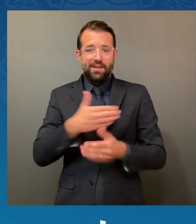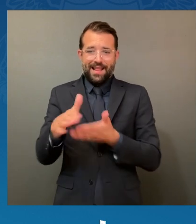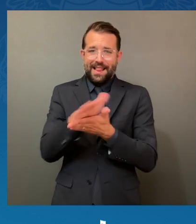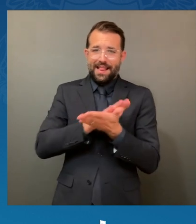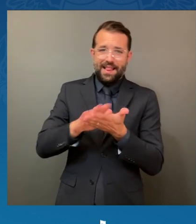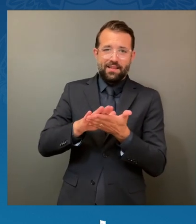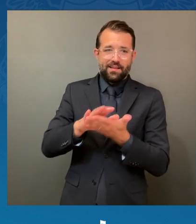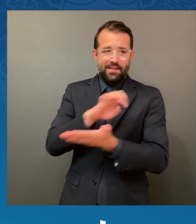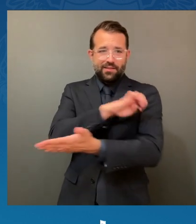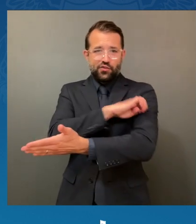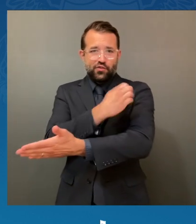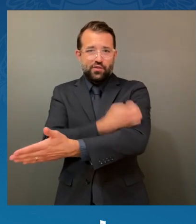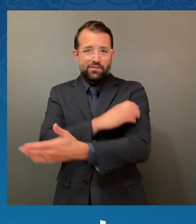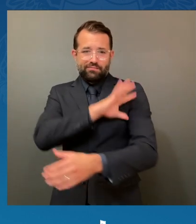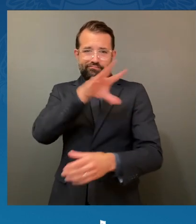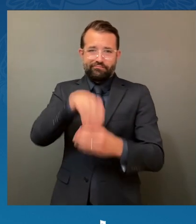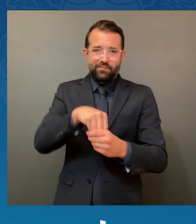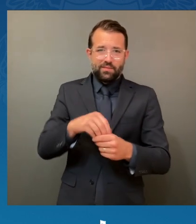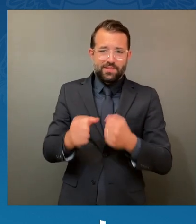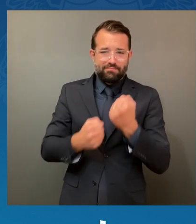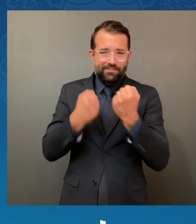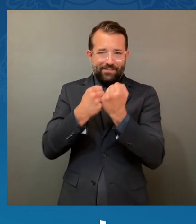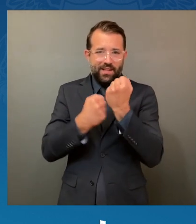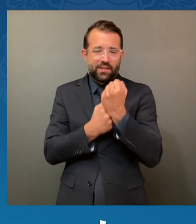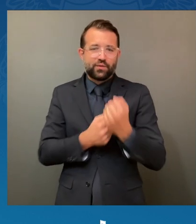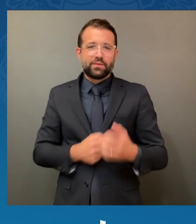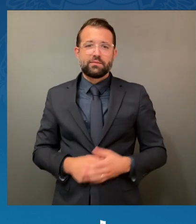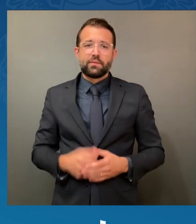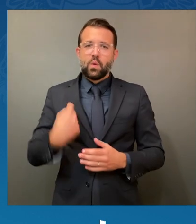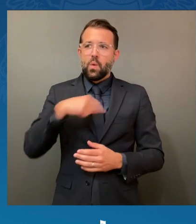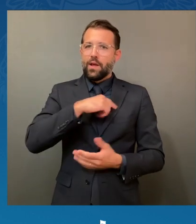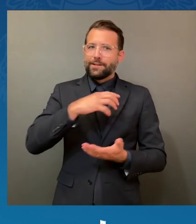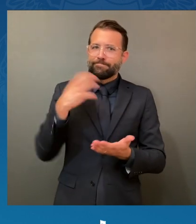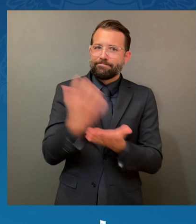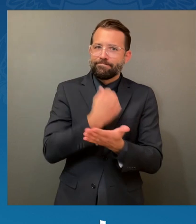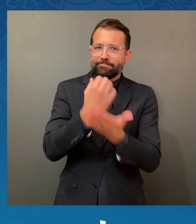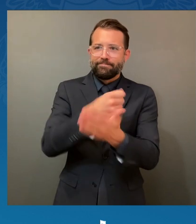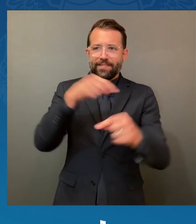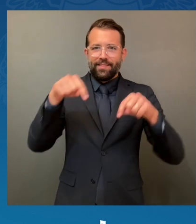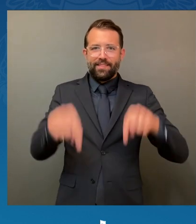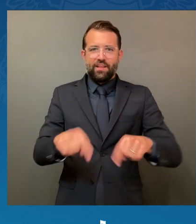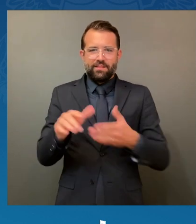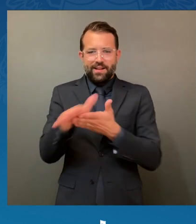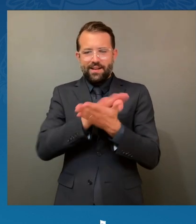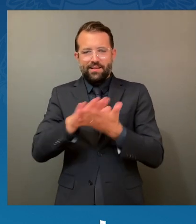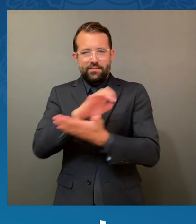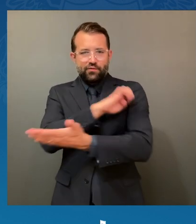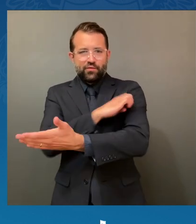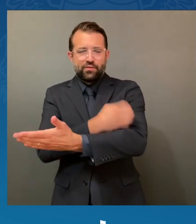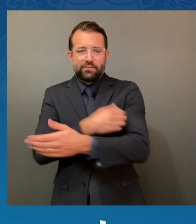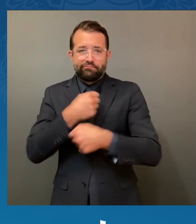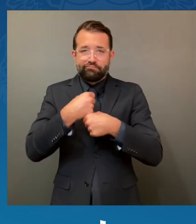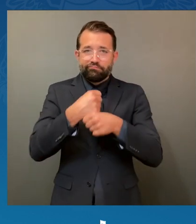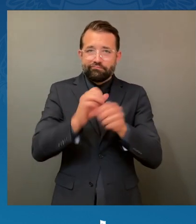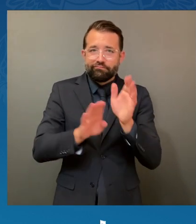in clean energy production, our administration is giving families thousands of dollars to weatherize their homes,